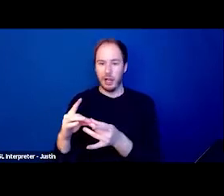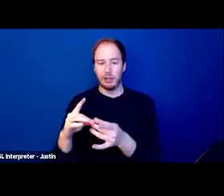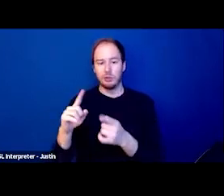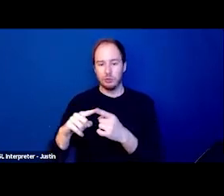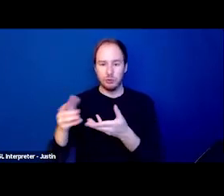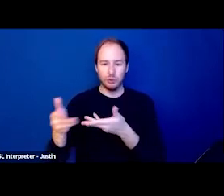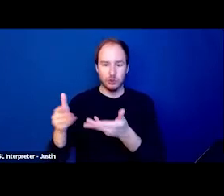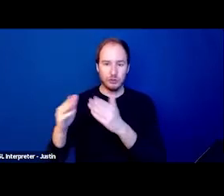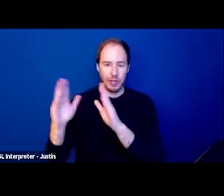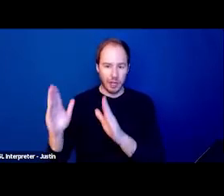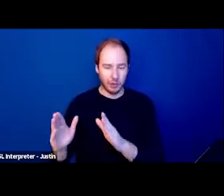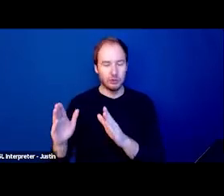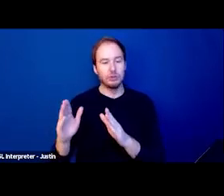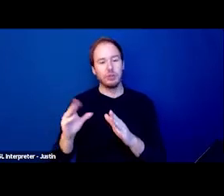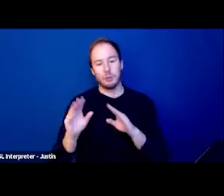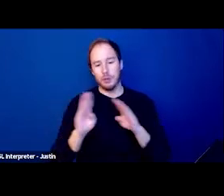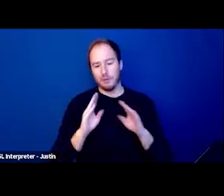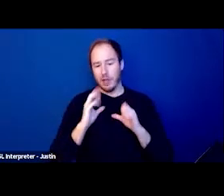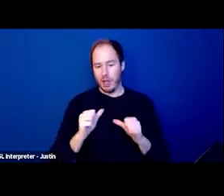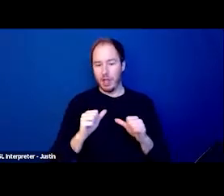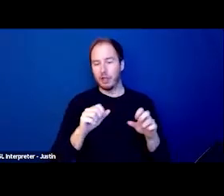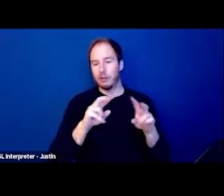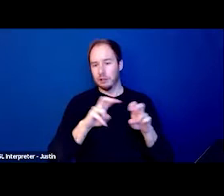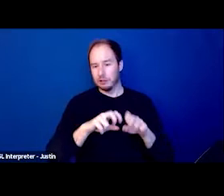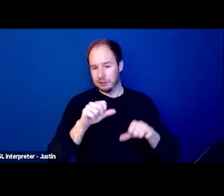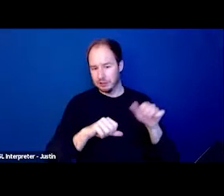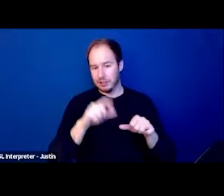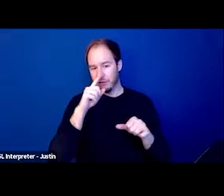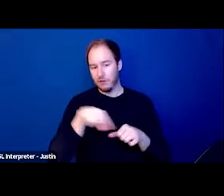and how to provide behavioral healthcare assessments in unsheltered environments.